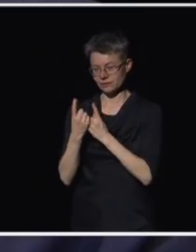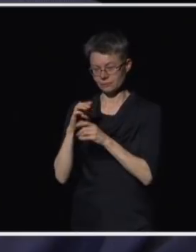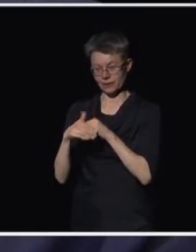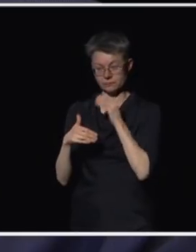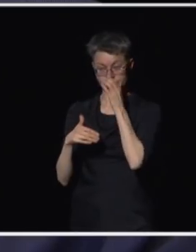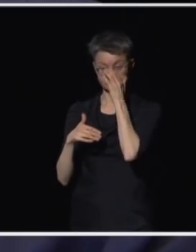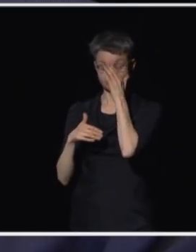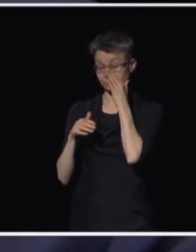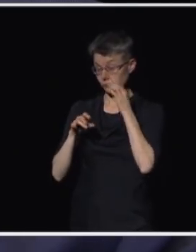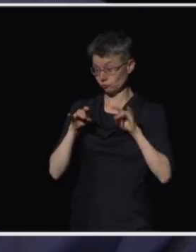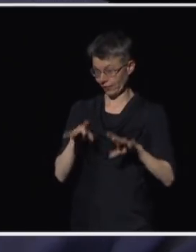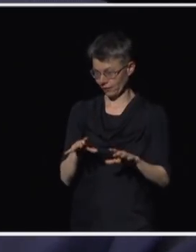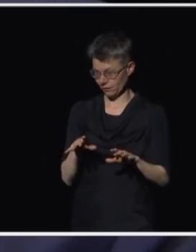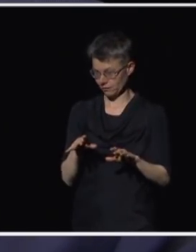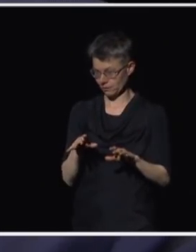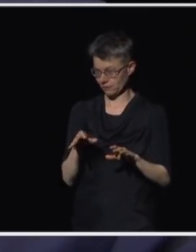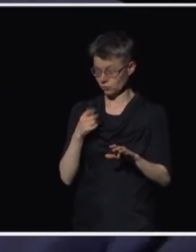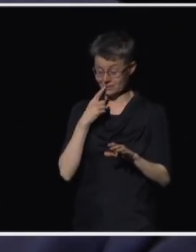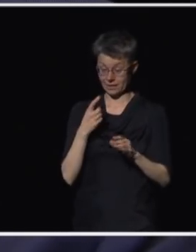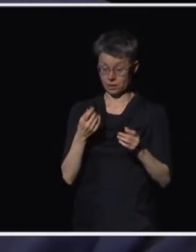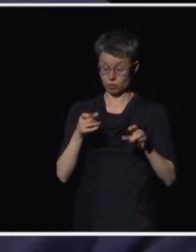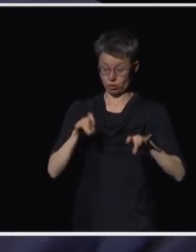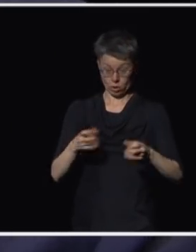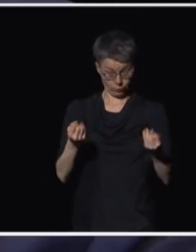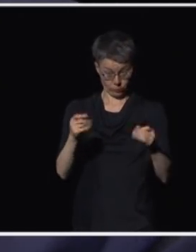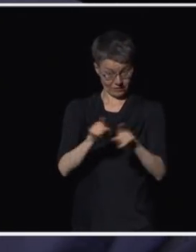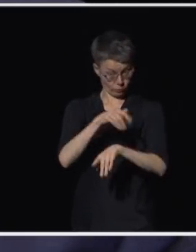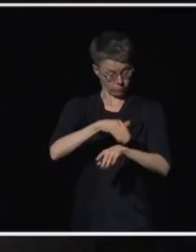I'm not saying that these problems are not here. But you know, I'm only speaking